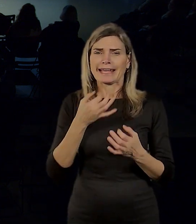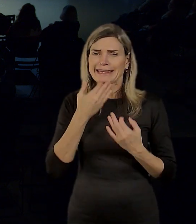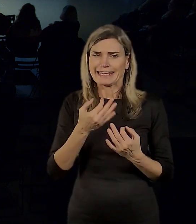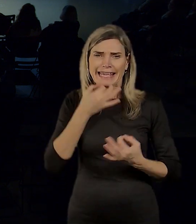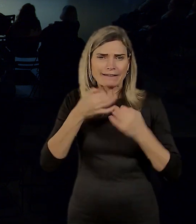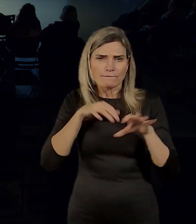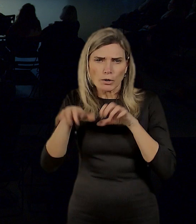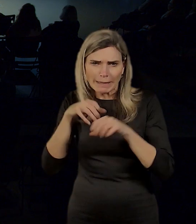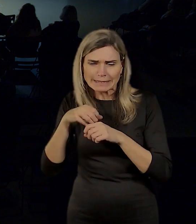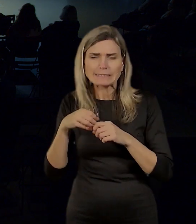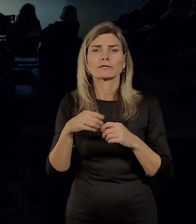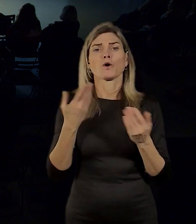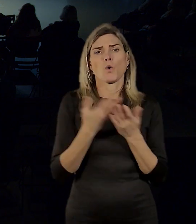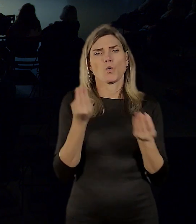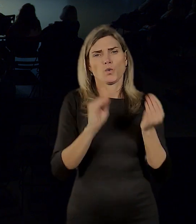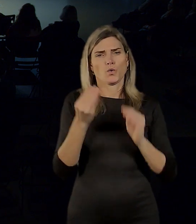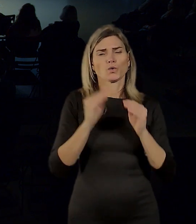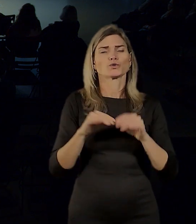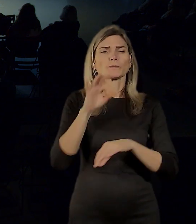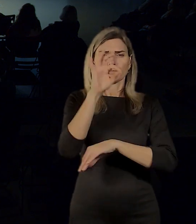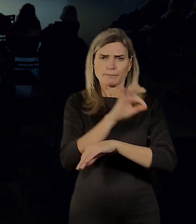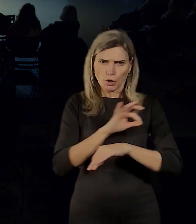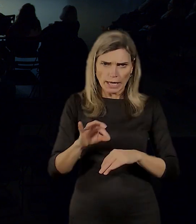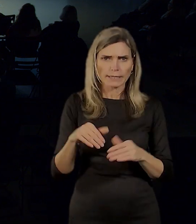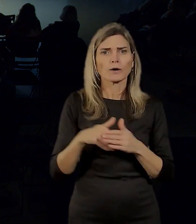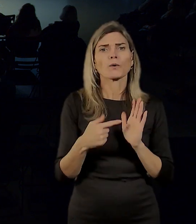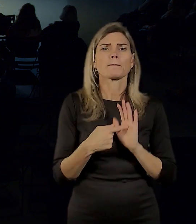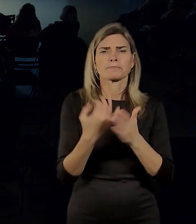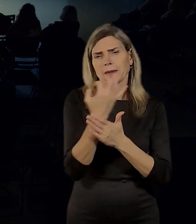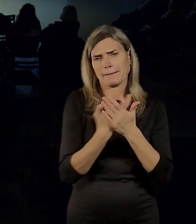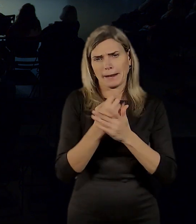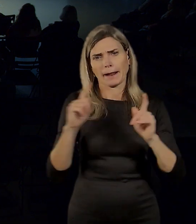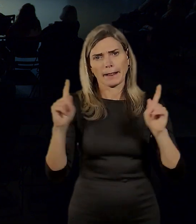the cycle path from the pedestrian path, creating a high-quality public